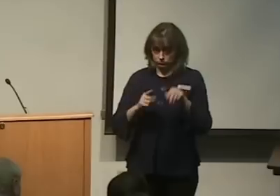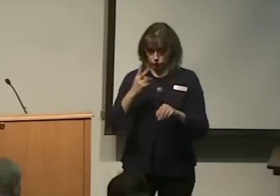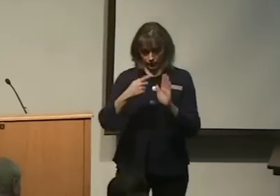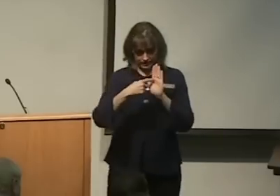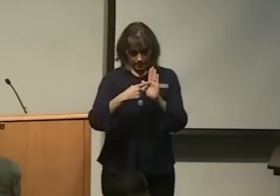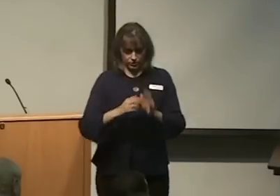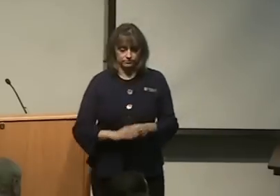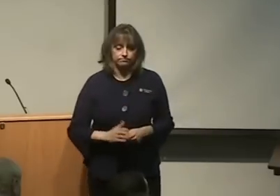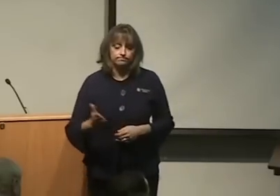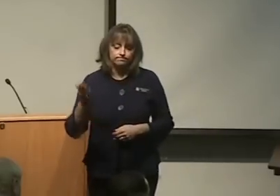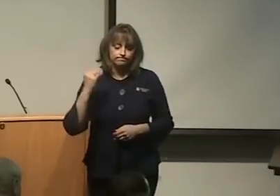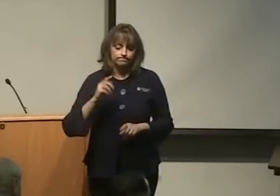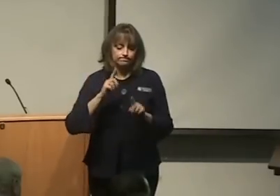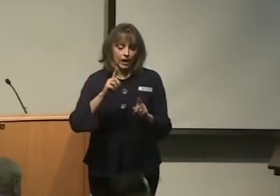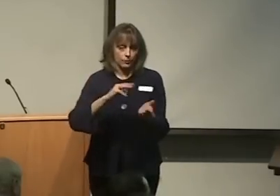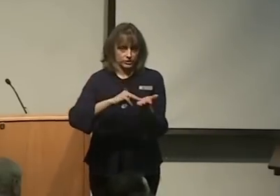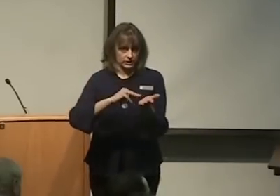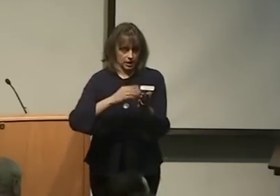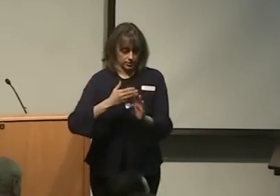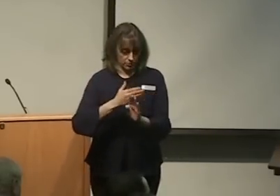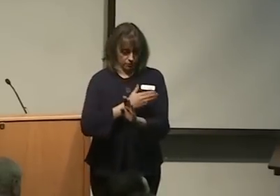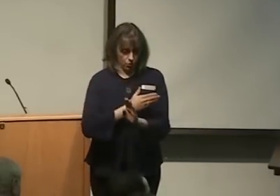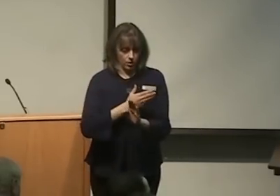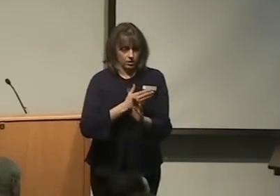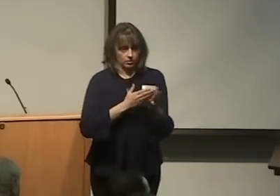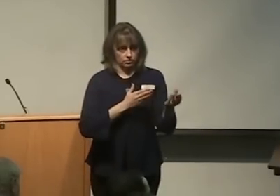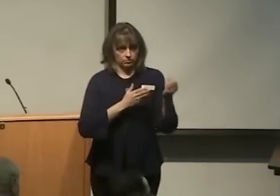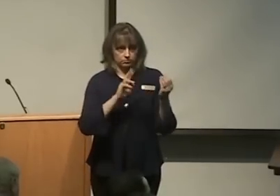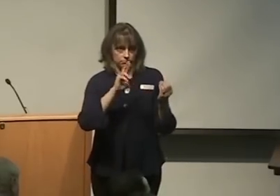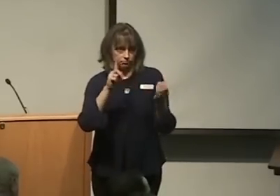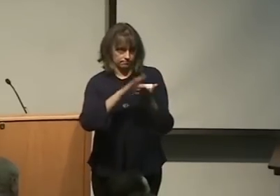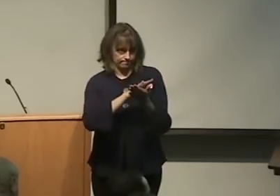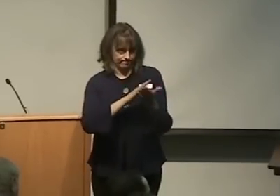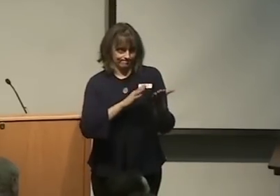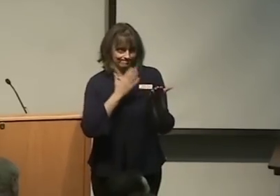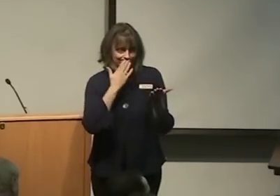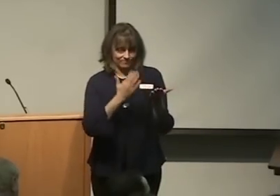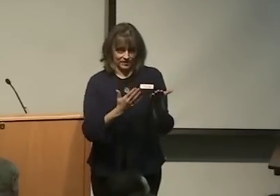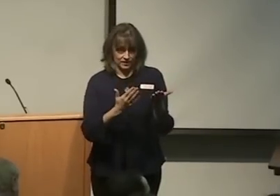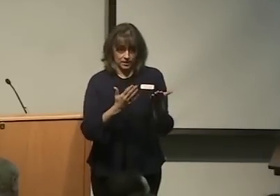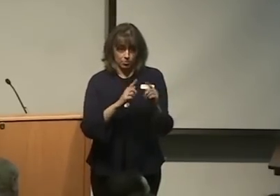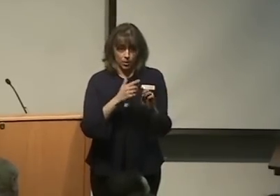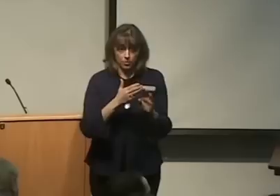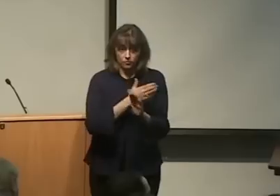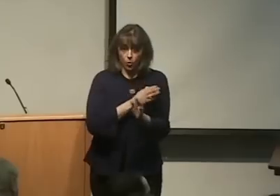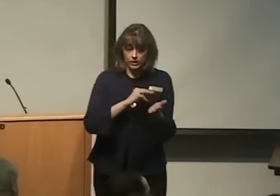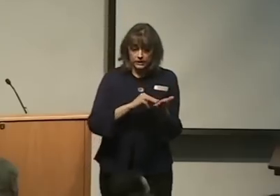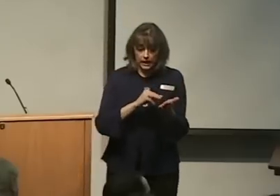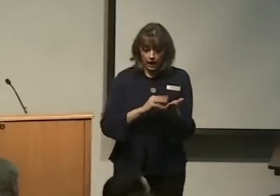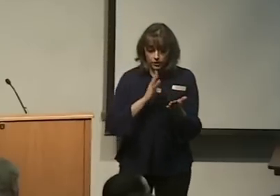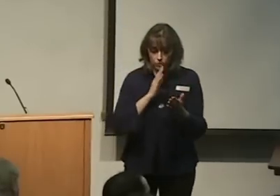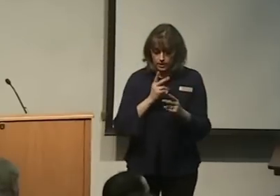to the doctor and get a prescription the doctor was required to do division.